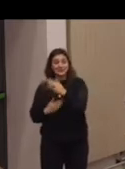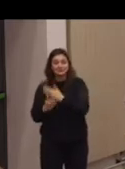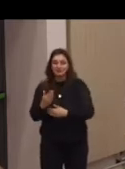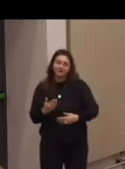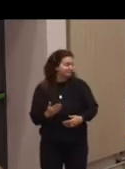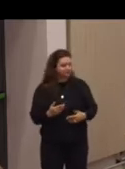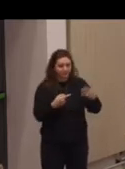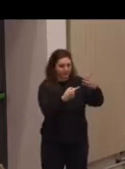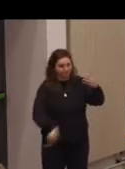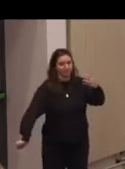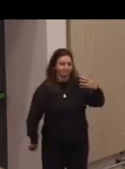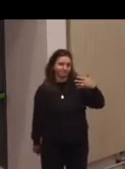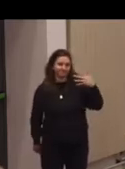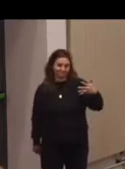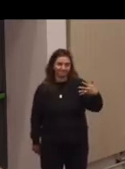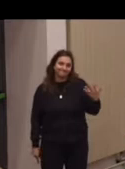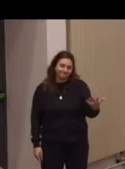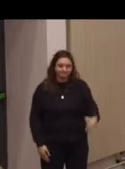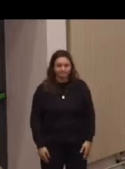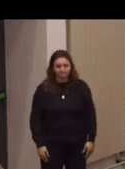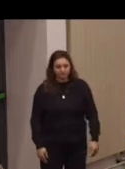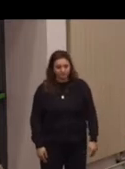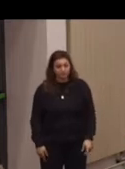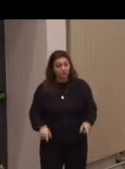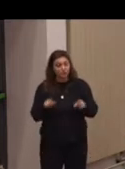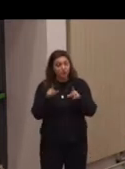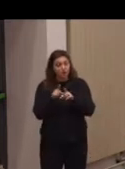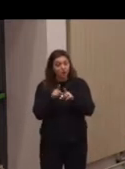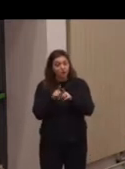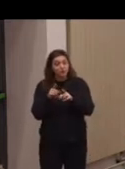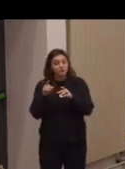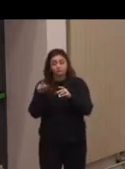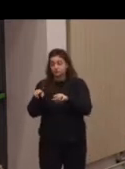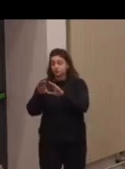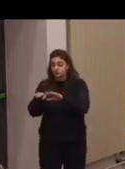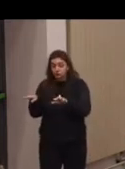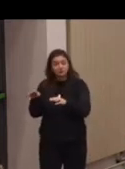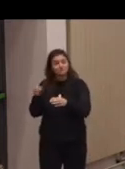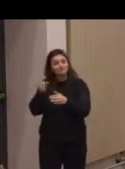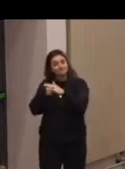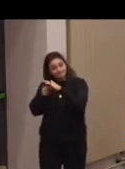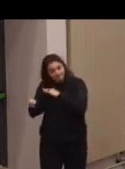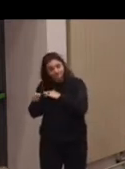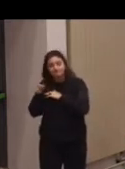Linked to this point, children in institutions, including children with disabilities, they